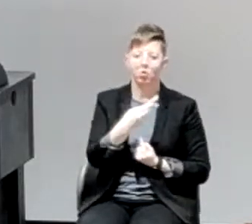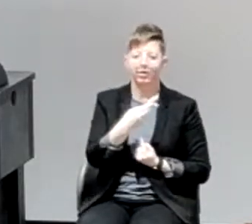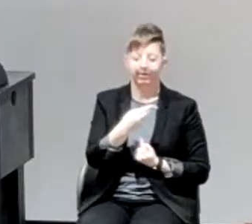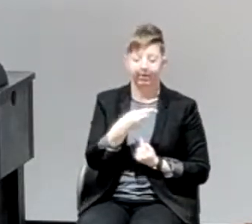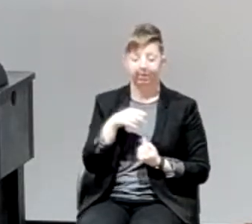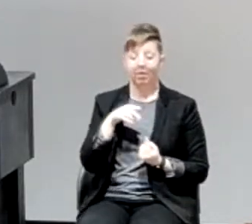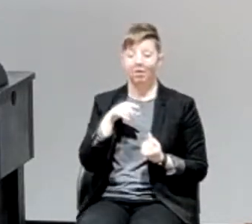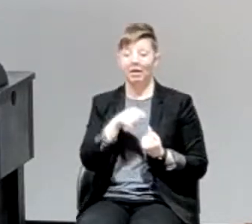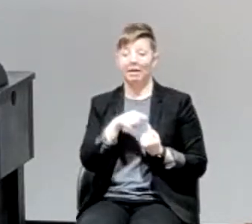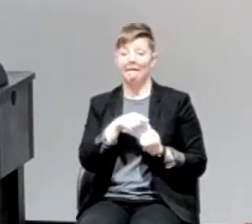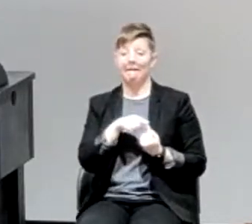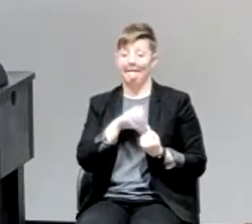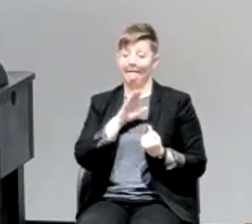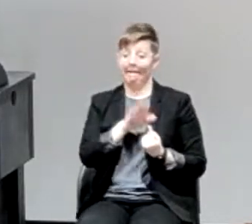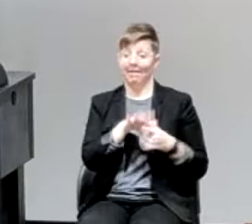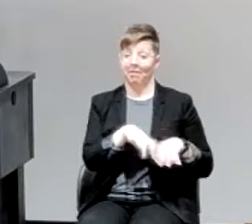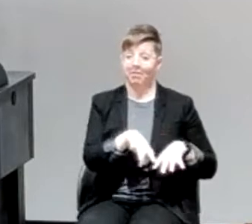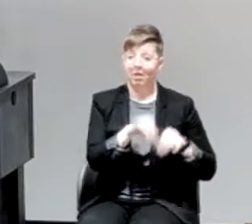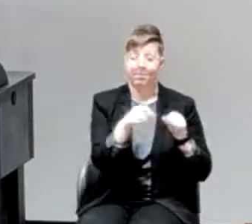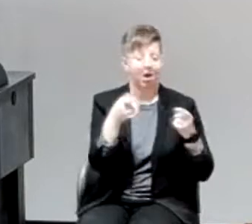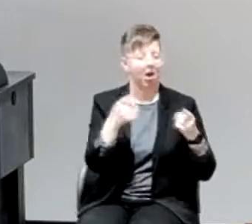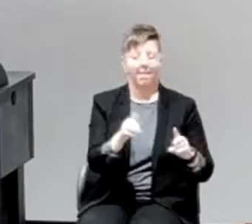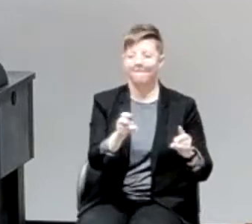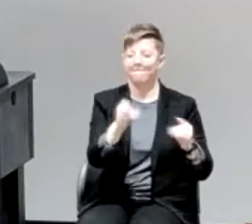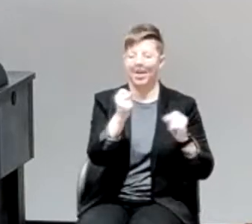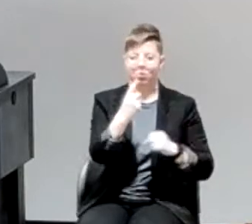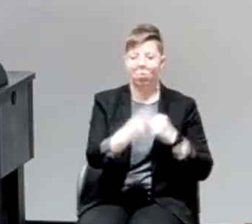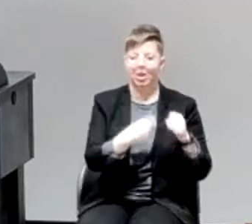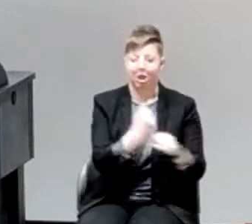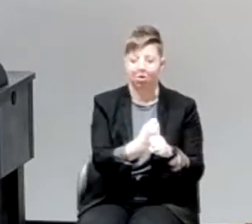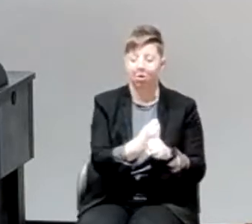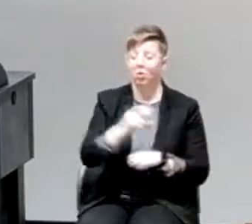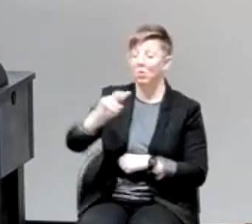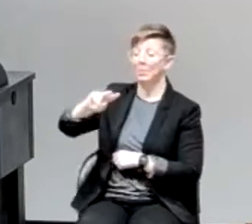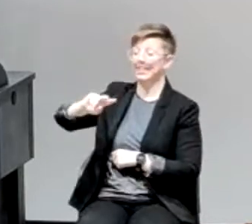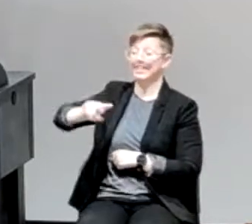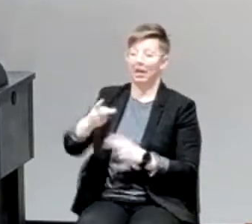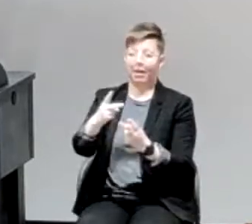A light skin ned African American boy and he looks